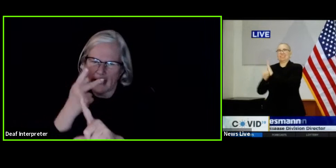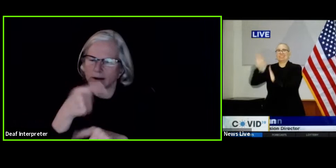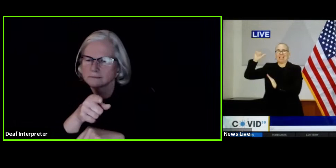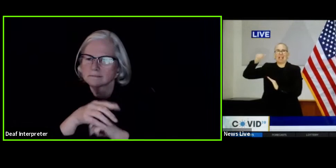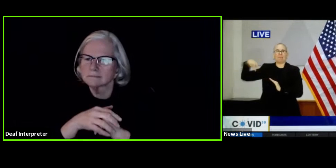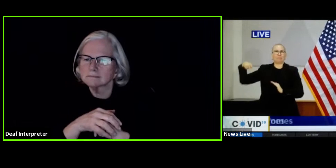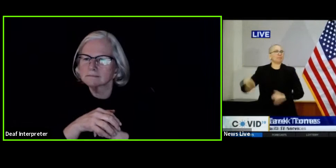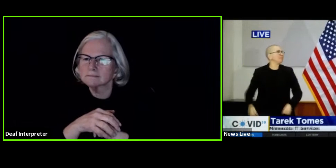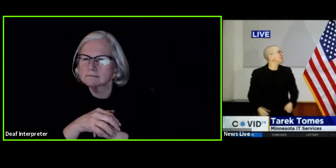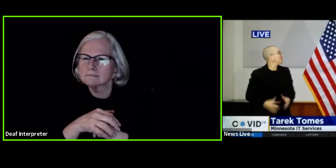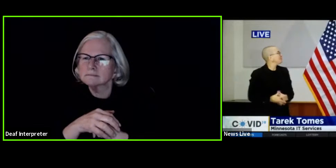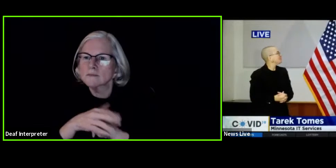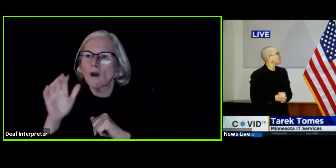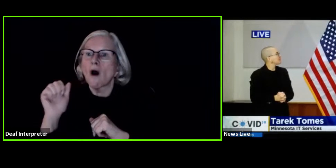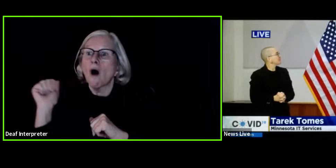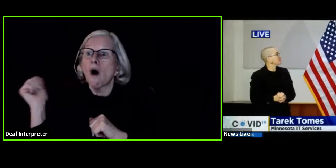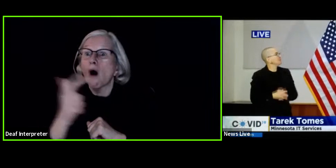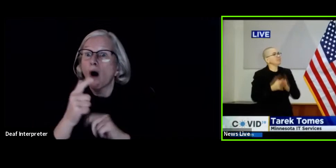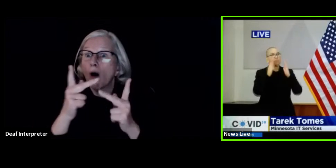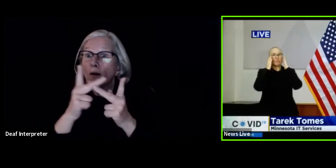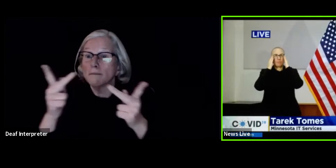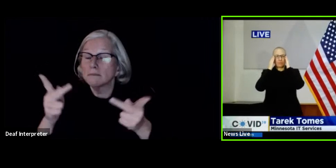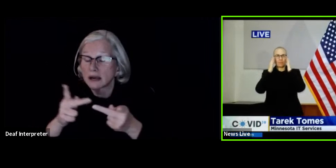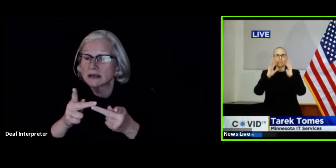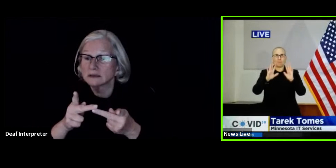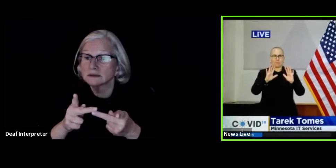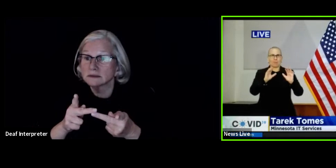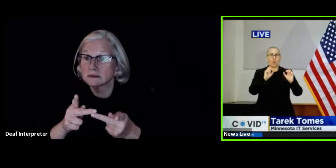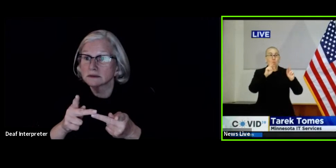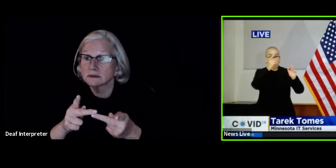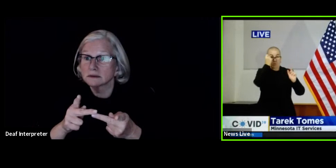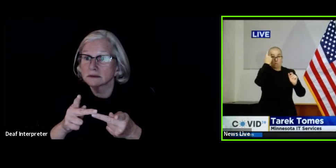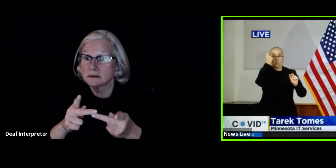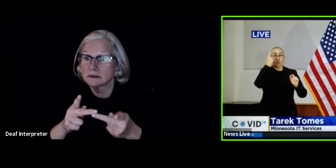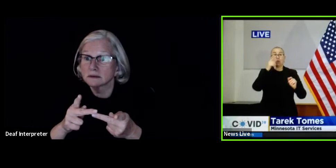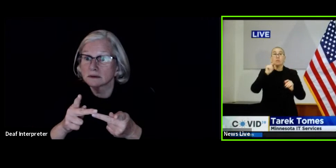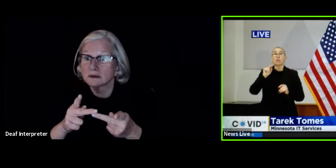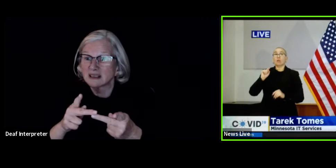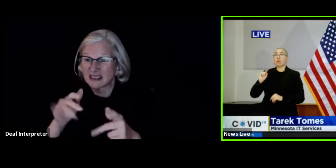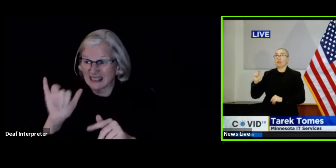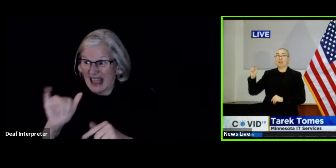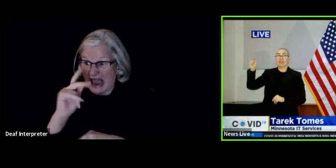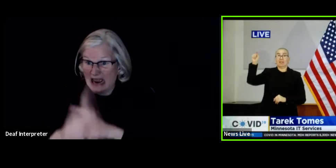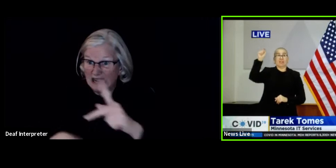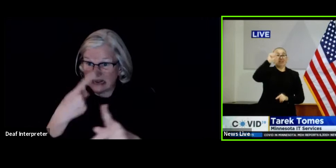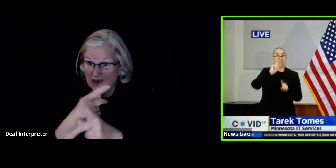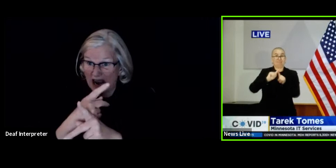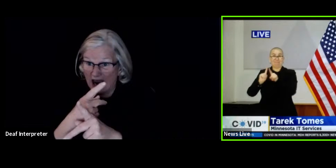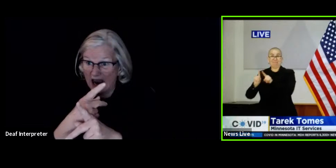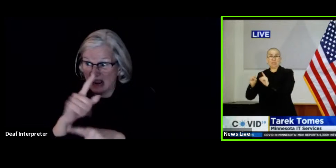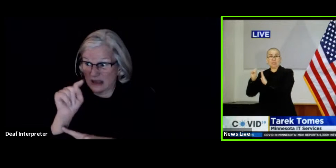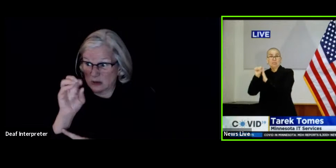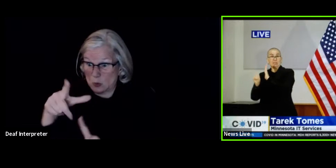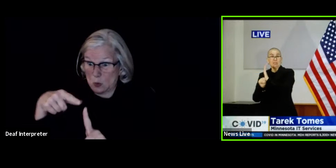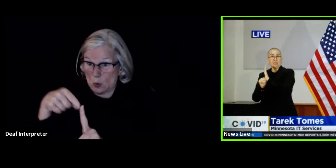PLACES, THE EFFICACY, YOU KNOW, OF A TOOL LIKE THIS REALLY GOES